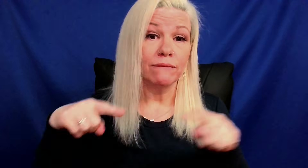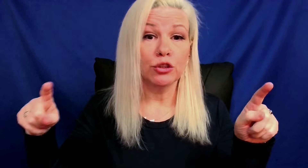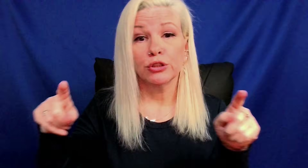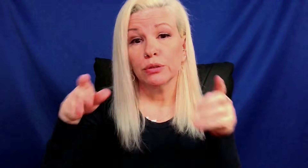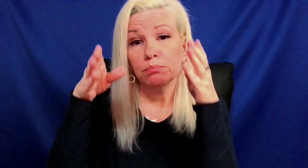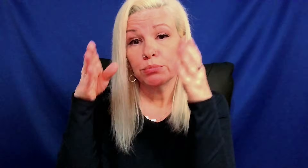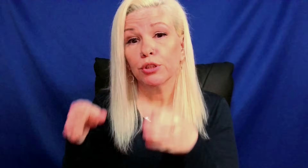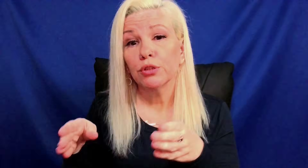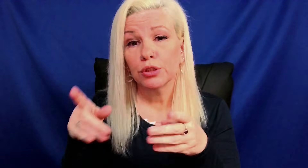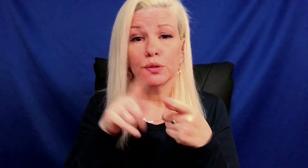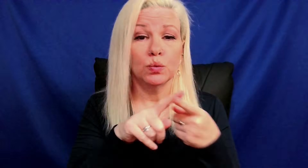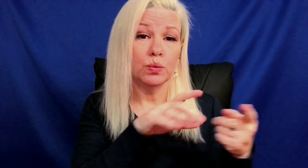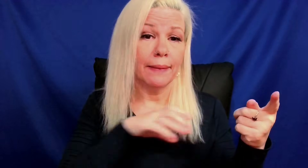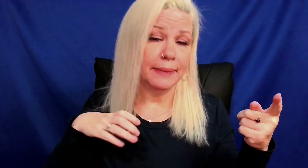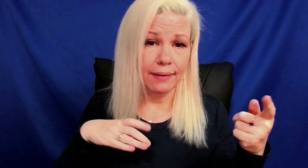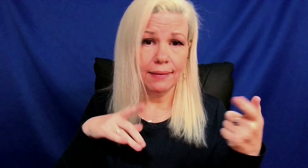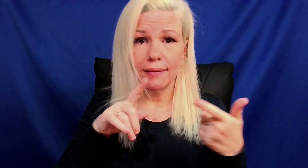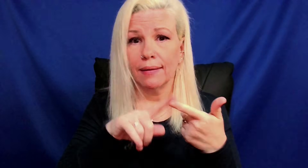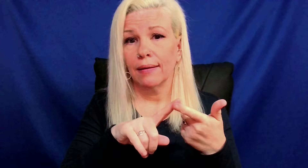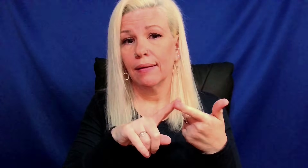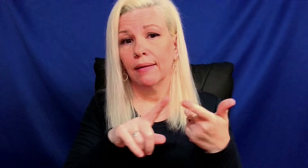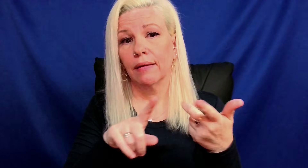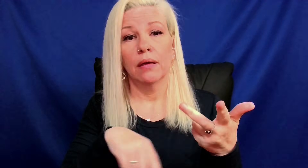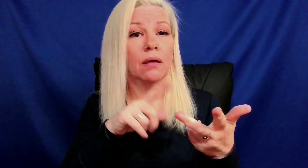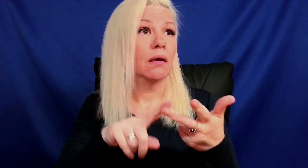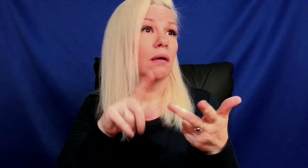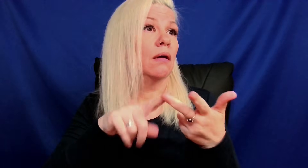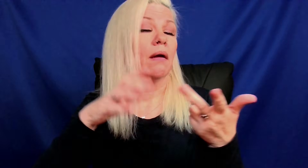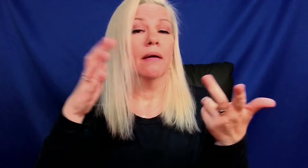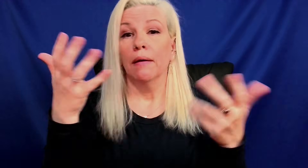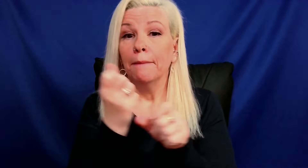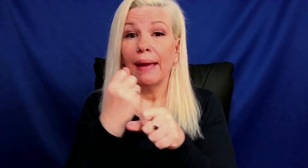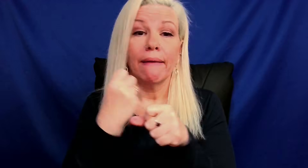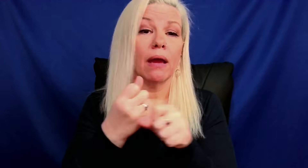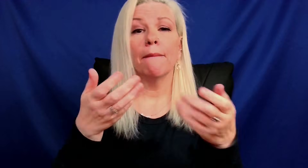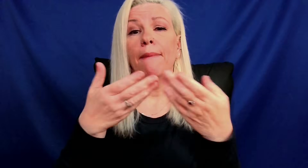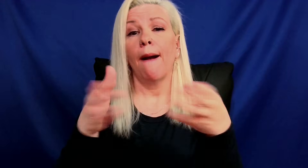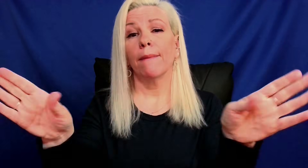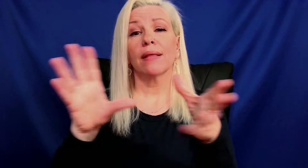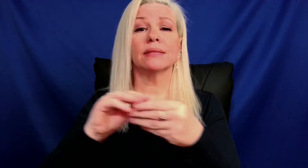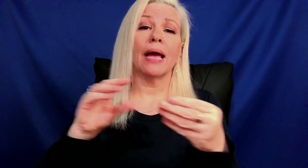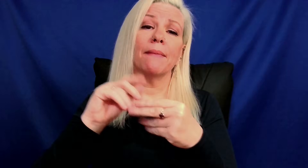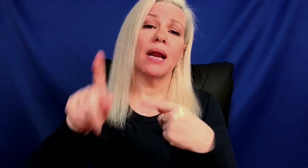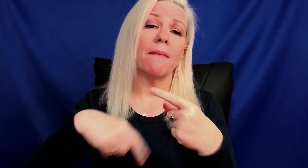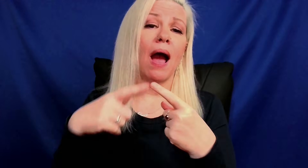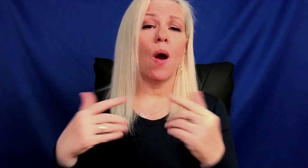about making a public statement about equity, or asking people to trust intentions.